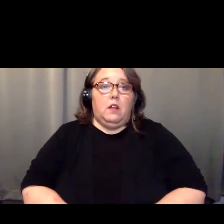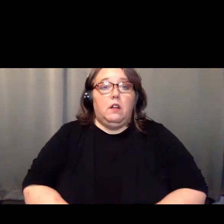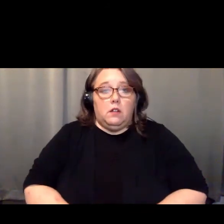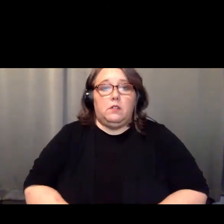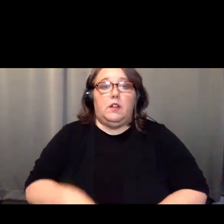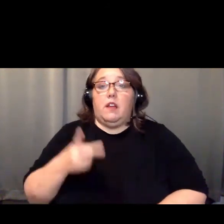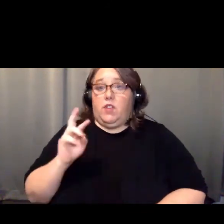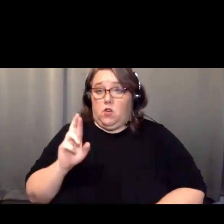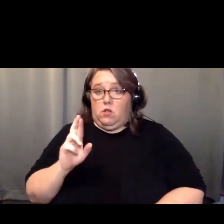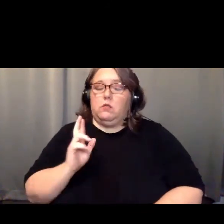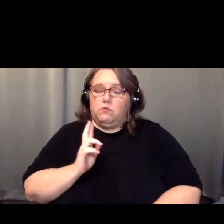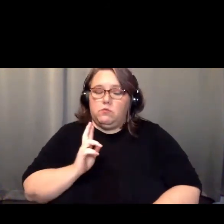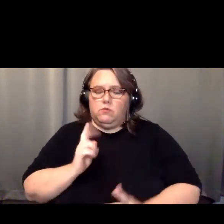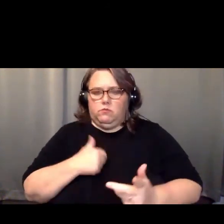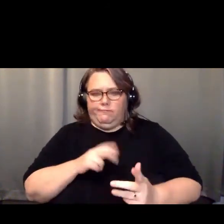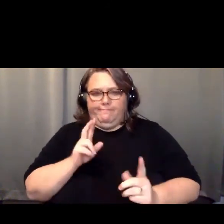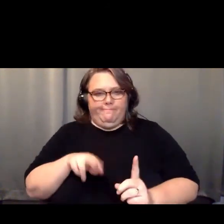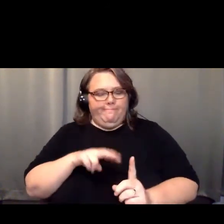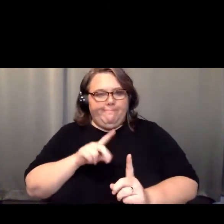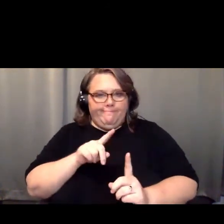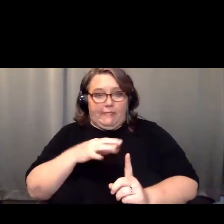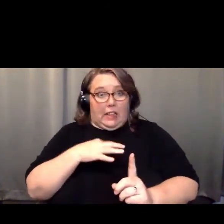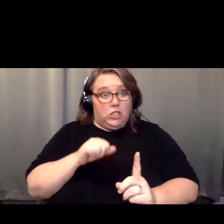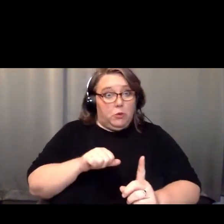for services, some of the things that they're not supposed